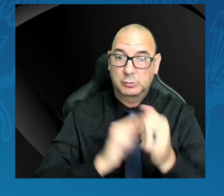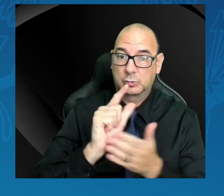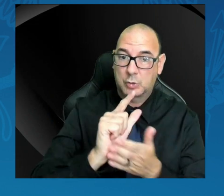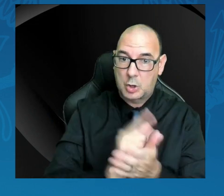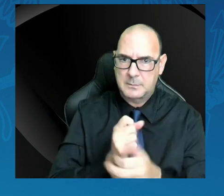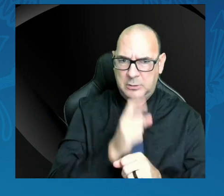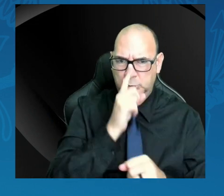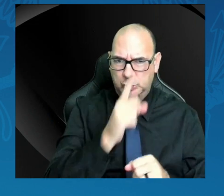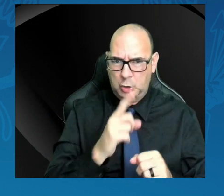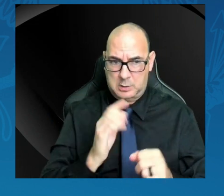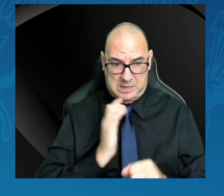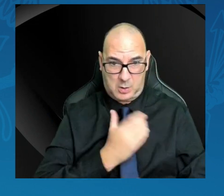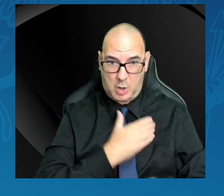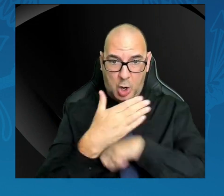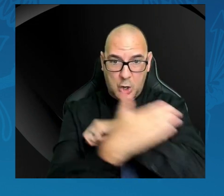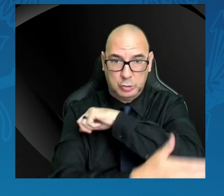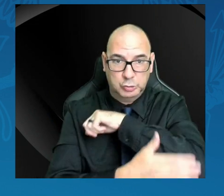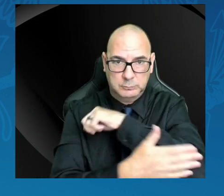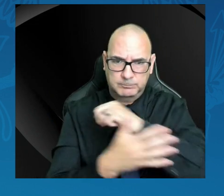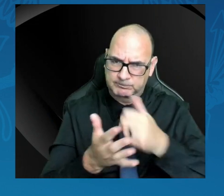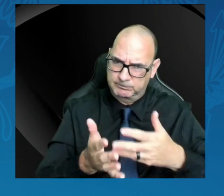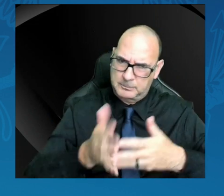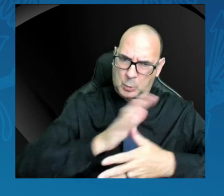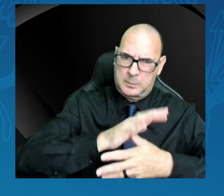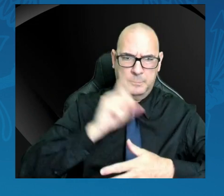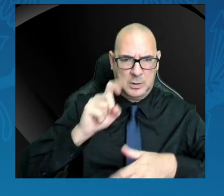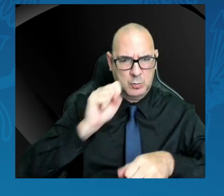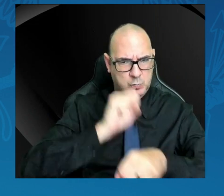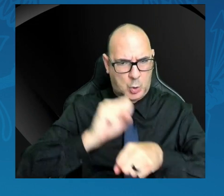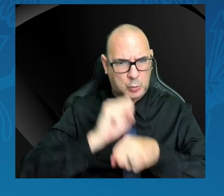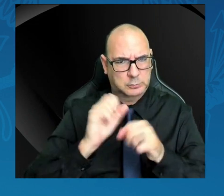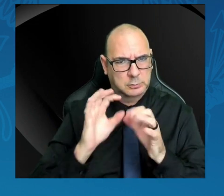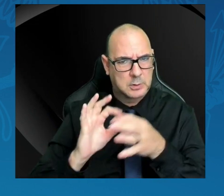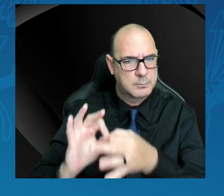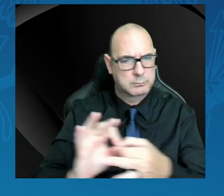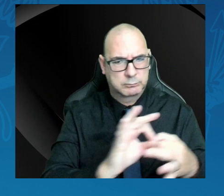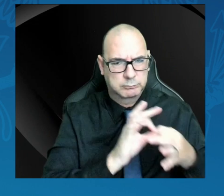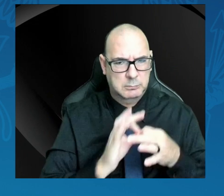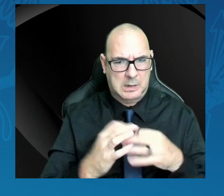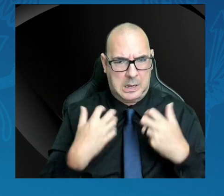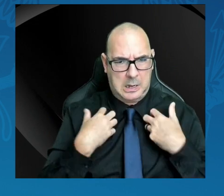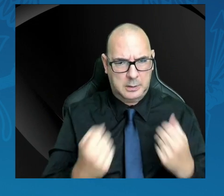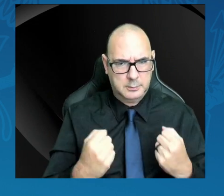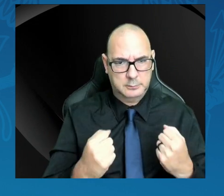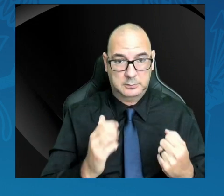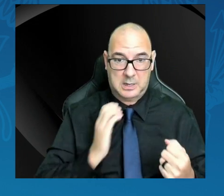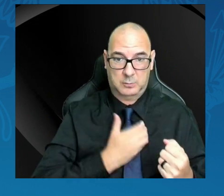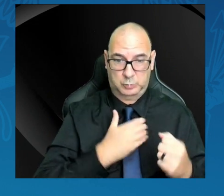As what we know is connected to the health and well-being of our children, their education,